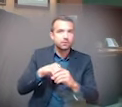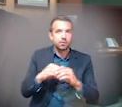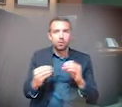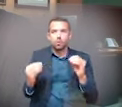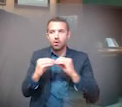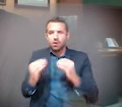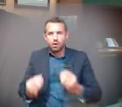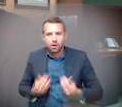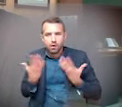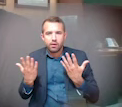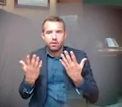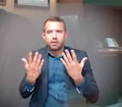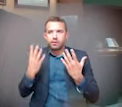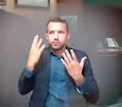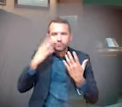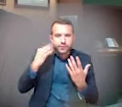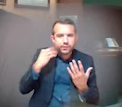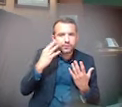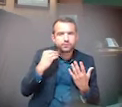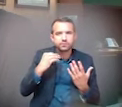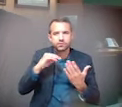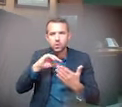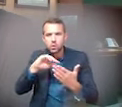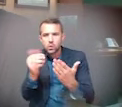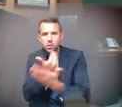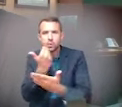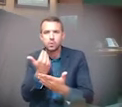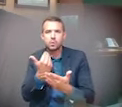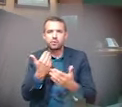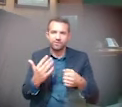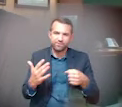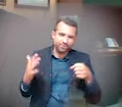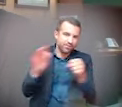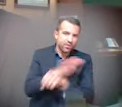other exhibits because it created an experience that that was new to them and was more robust.